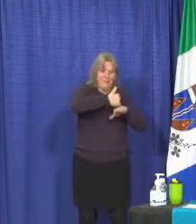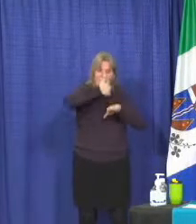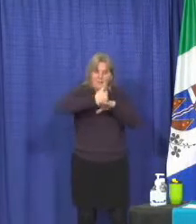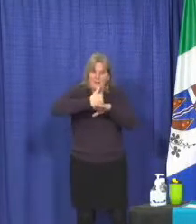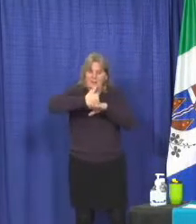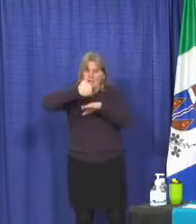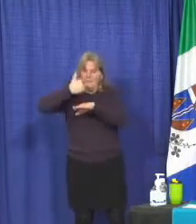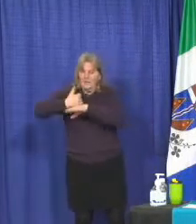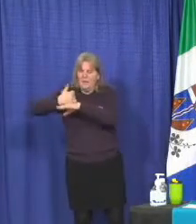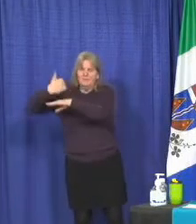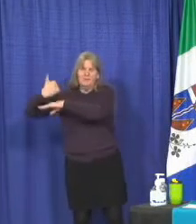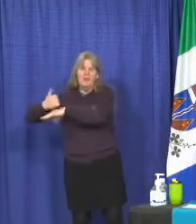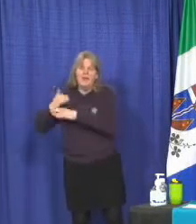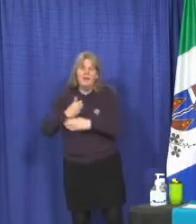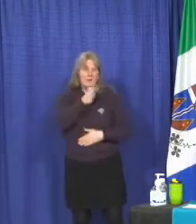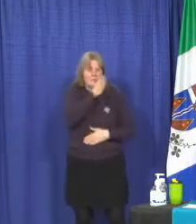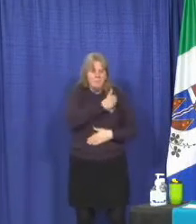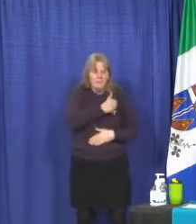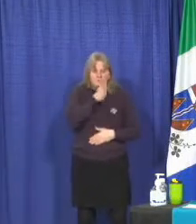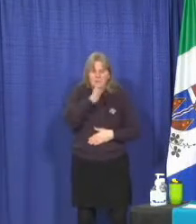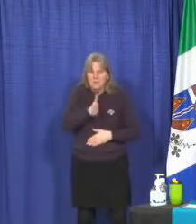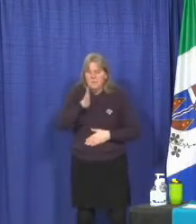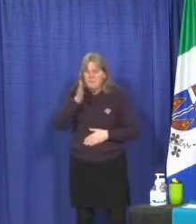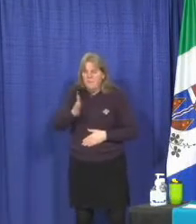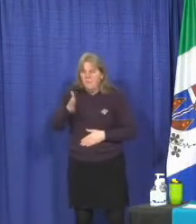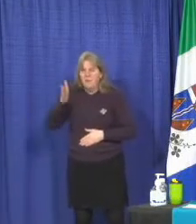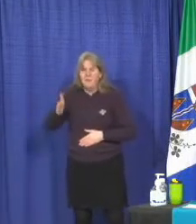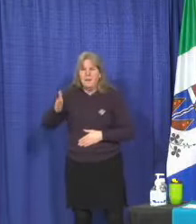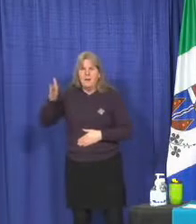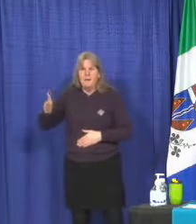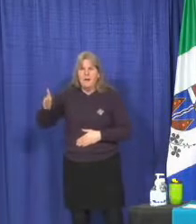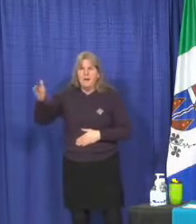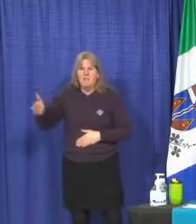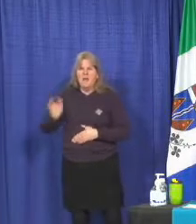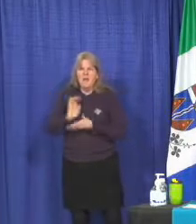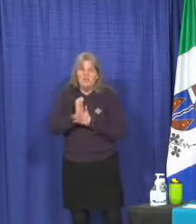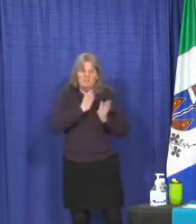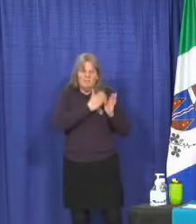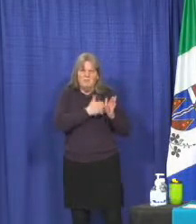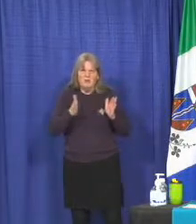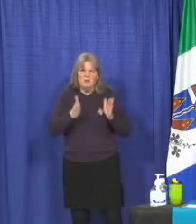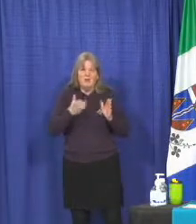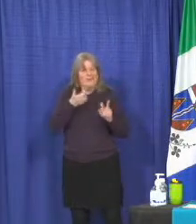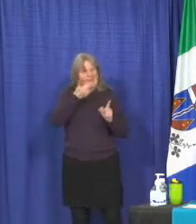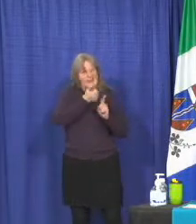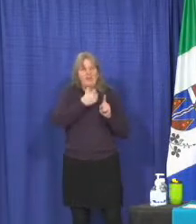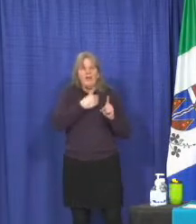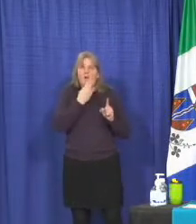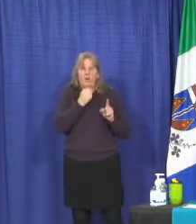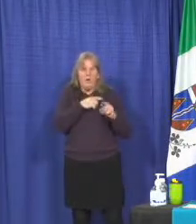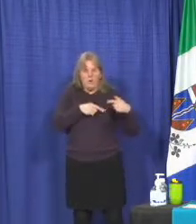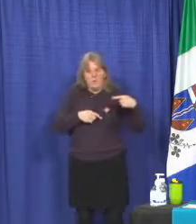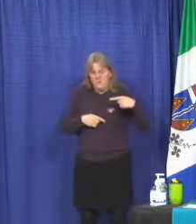slices of Swiss cheese, stacked side-by-side and each hole BC